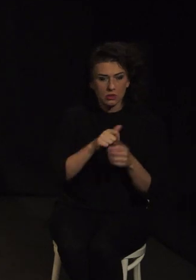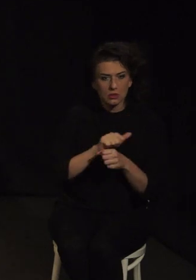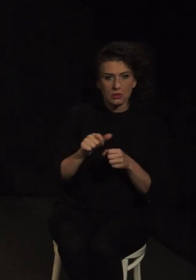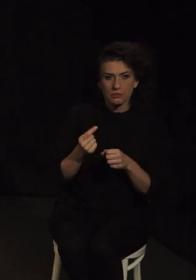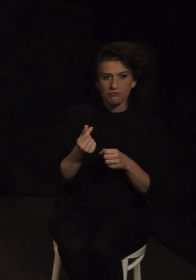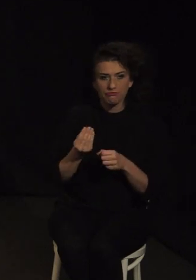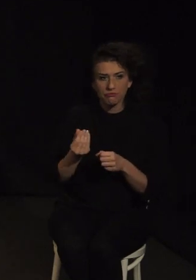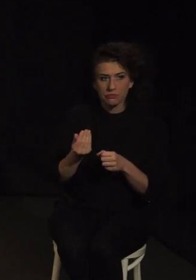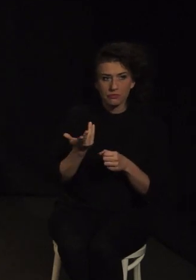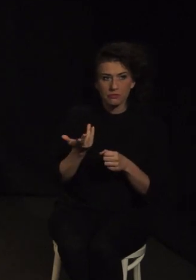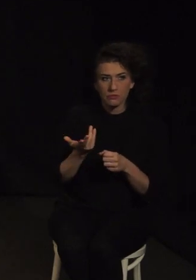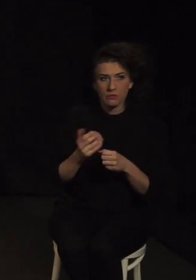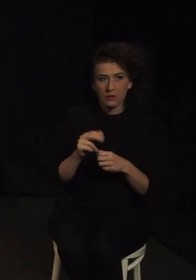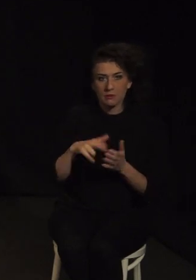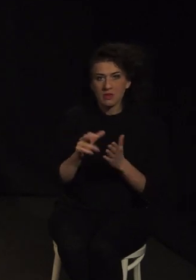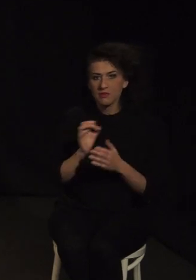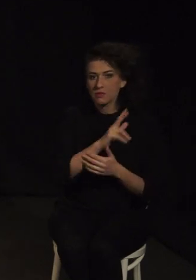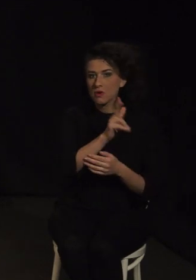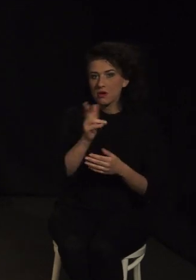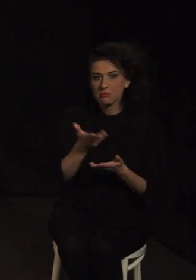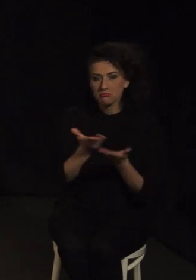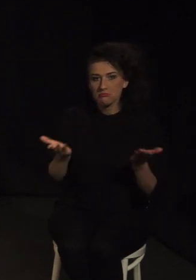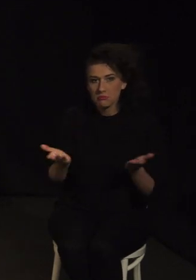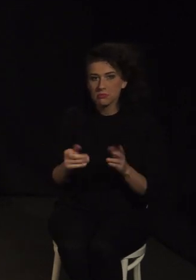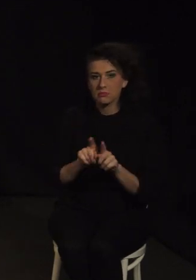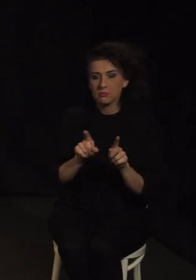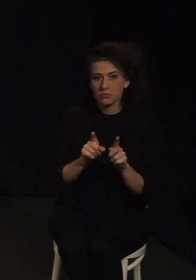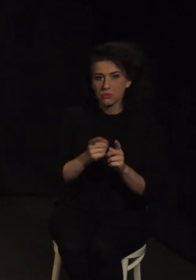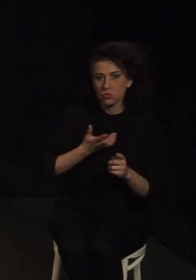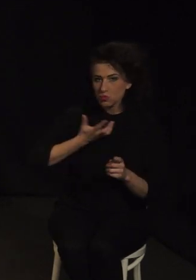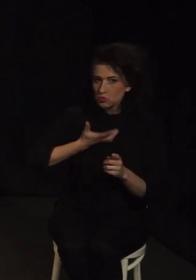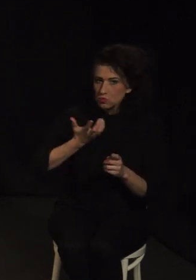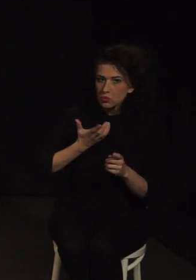Surely each of us has such fragments that stay with him or her.